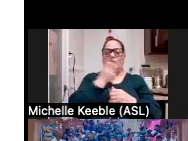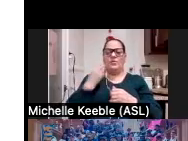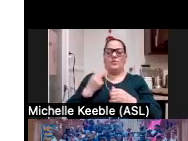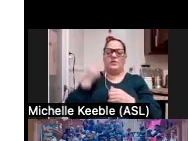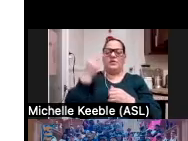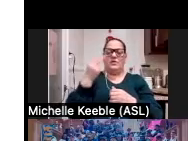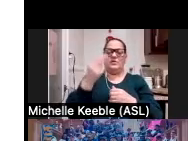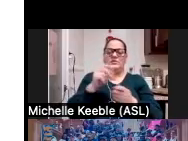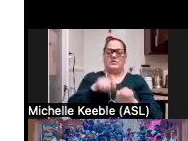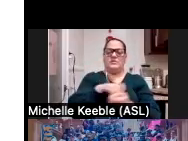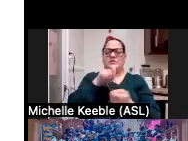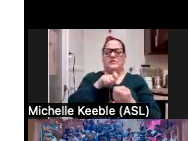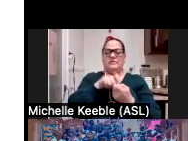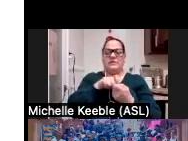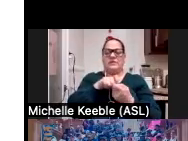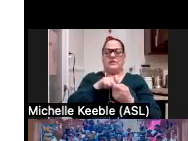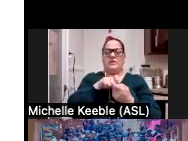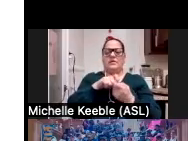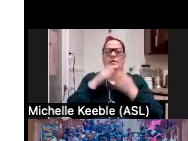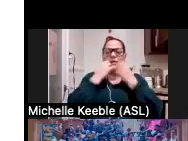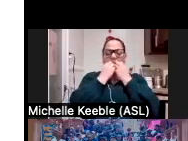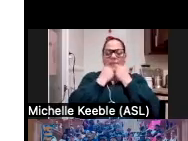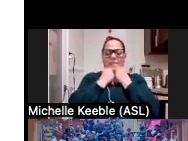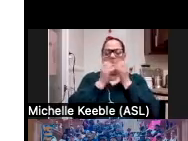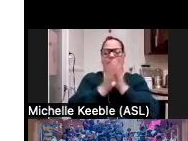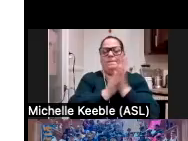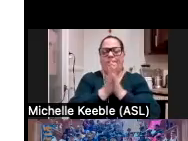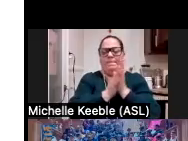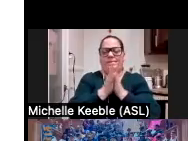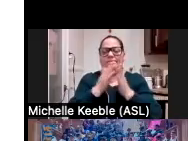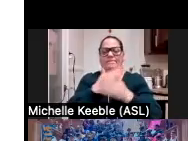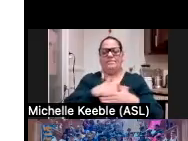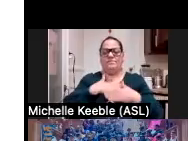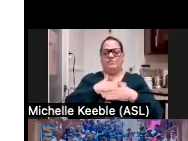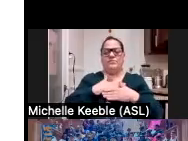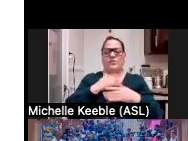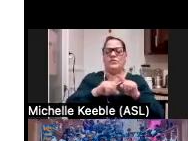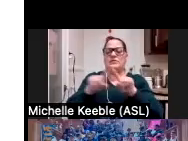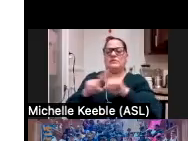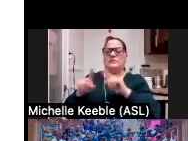specifically. So, my passion for like educating diverse audiences um across a wide range of